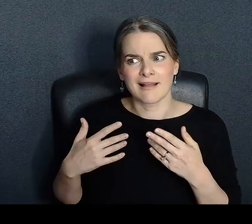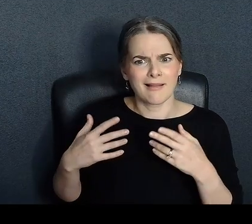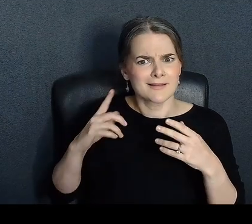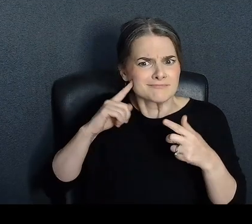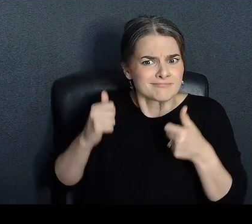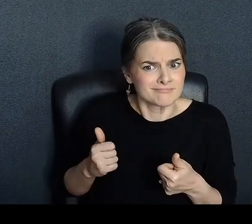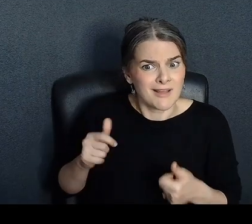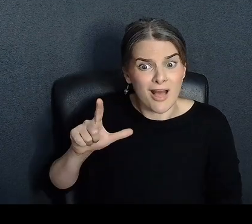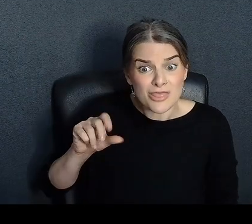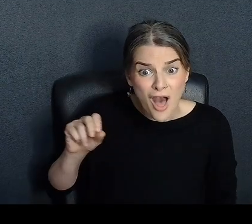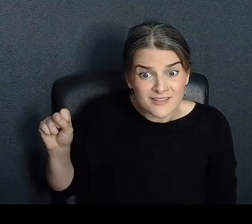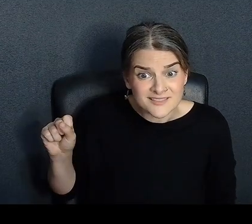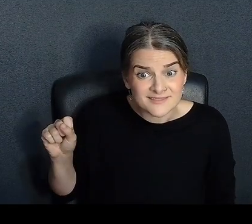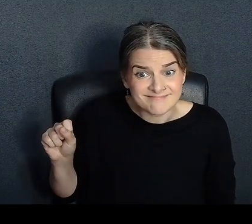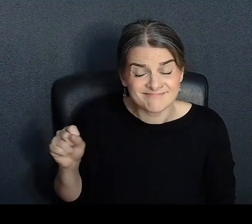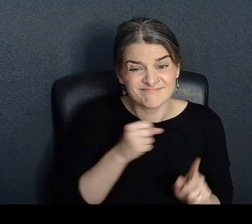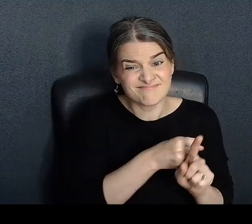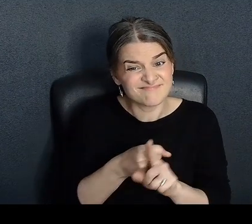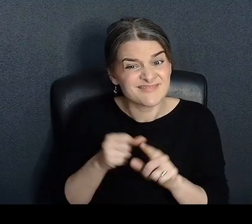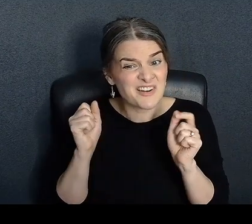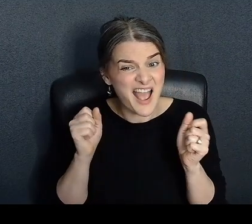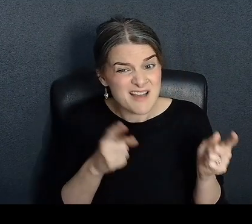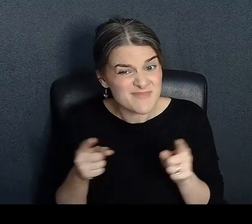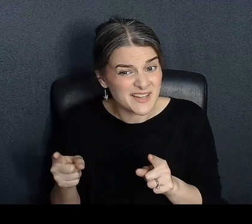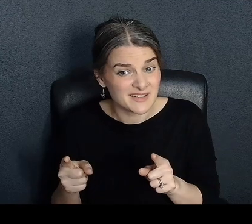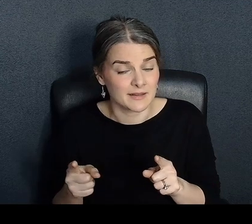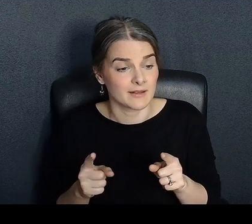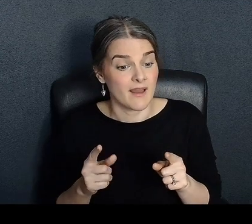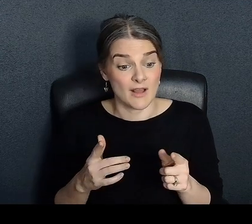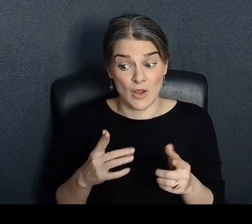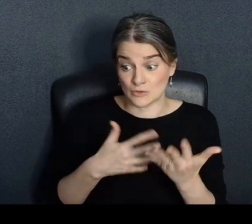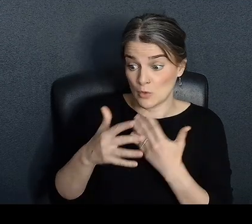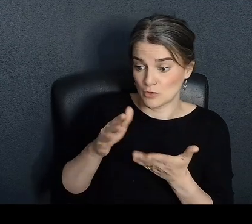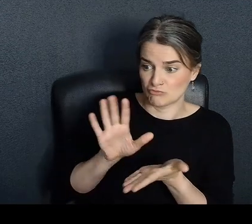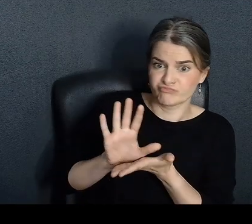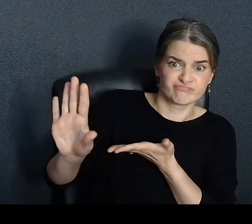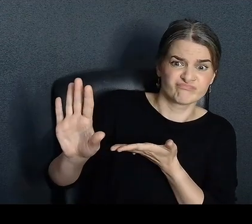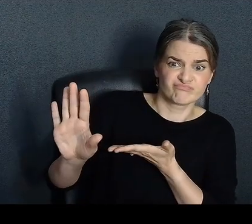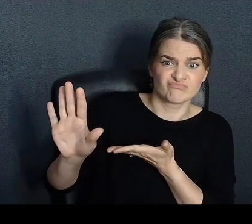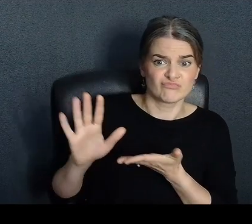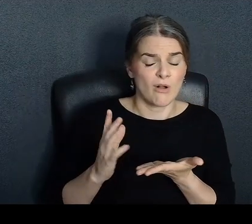Social rejection, loneliness, and relationship strain.